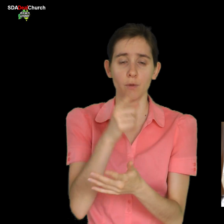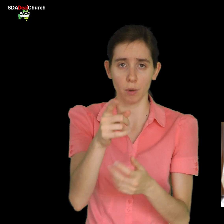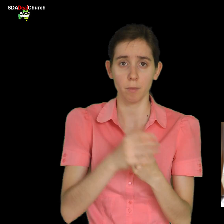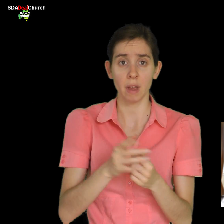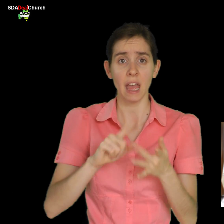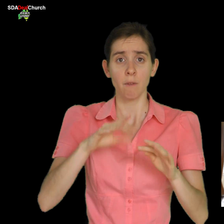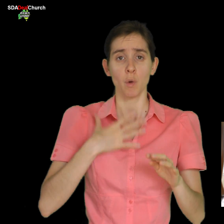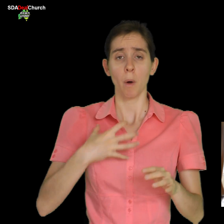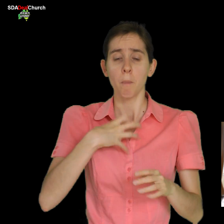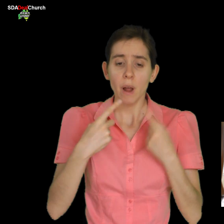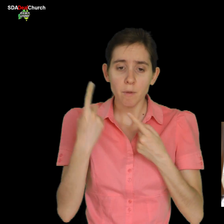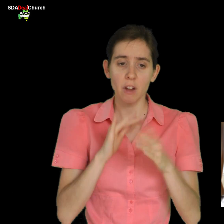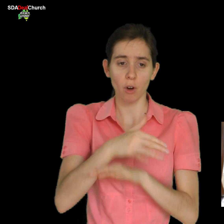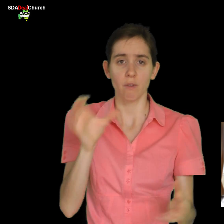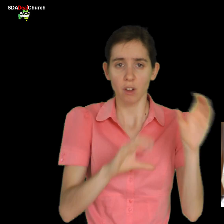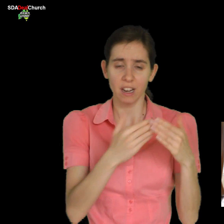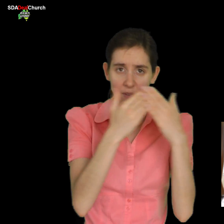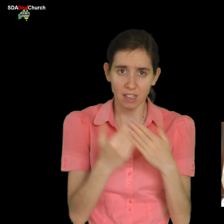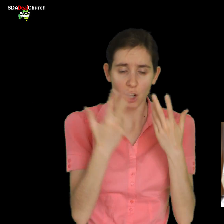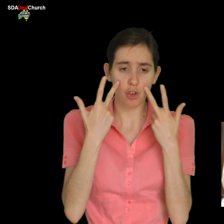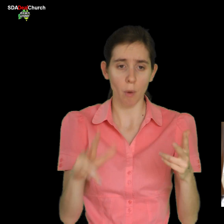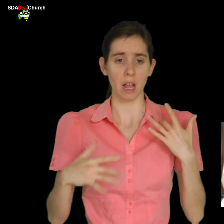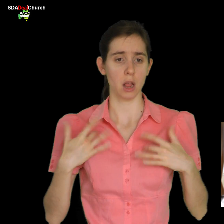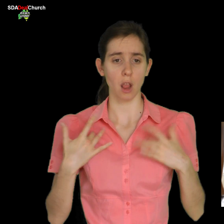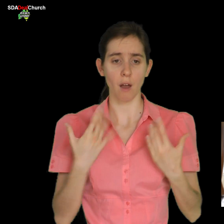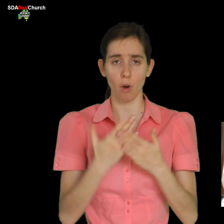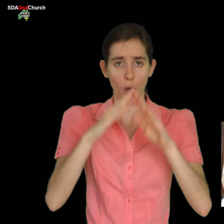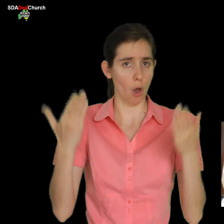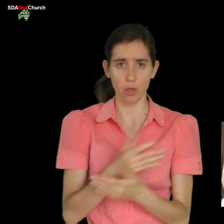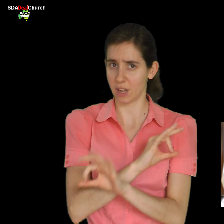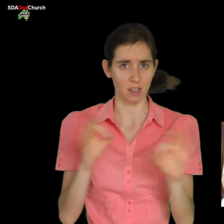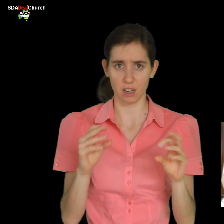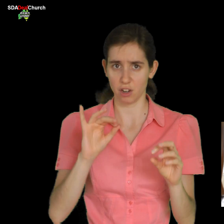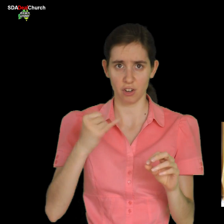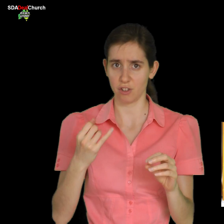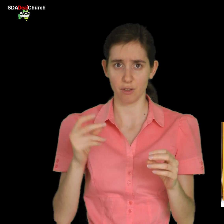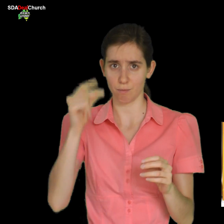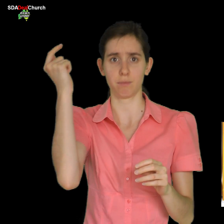the scientific studies showing that life on Earth did not evolve, read John F.